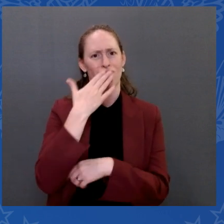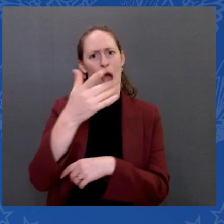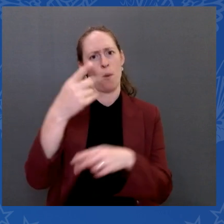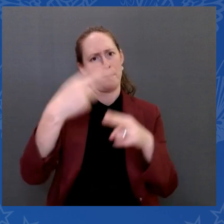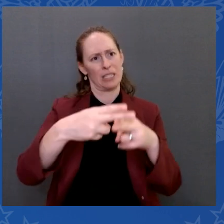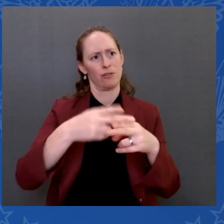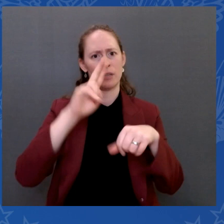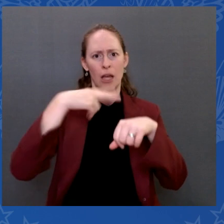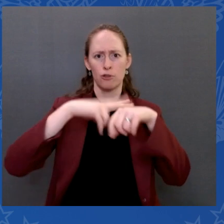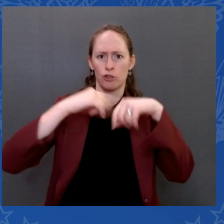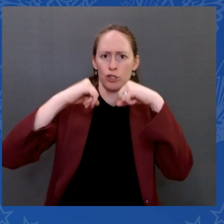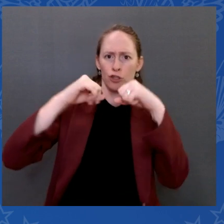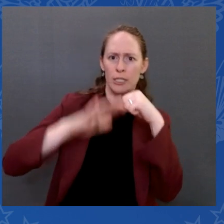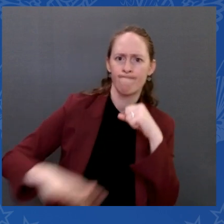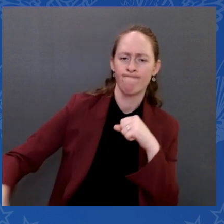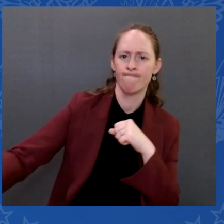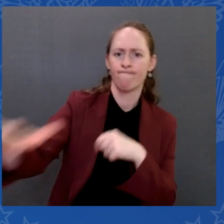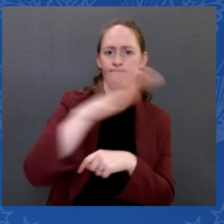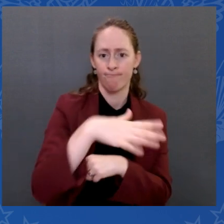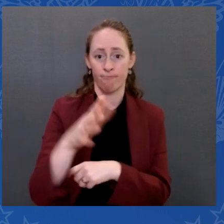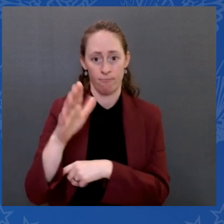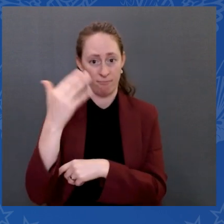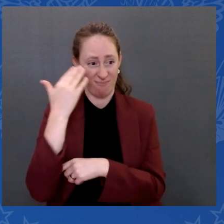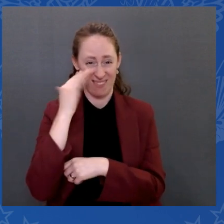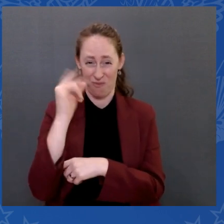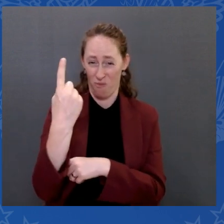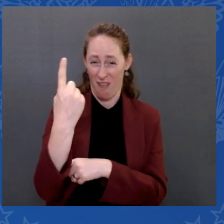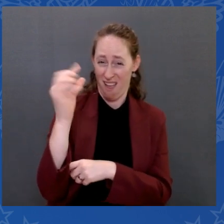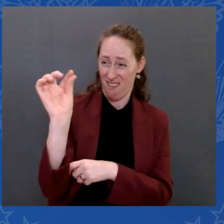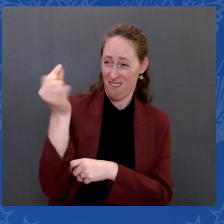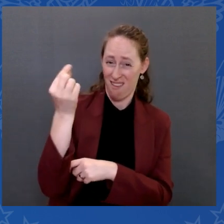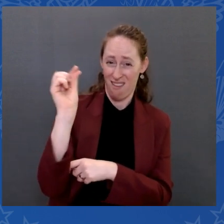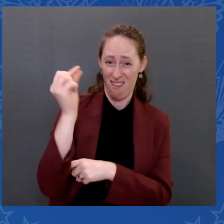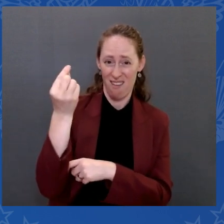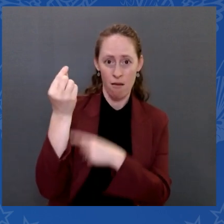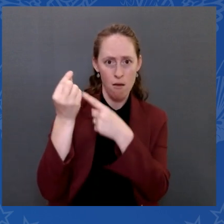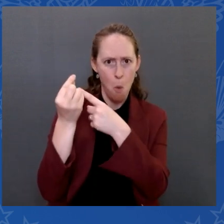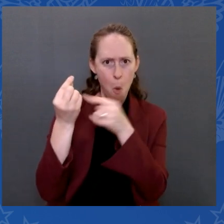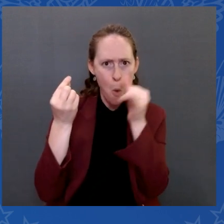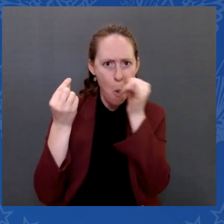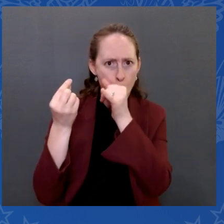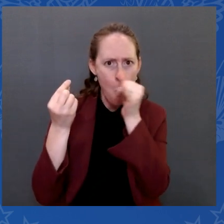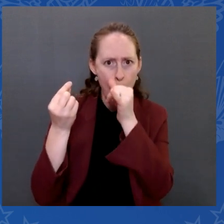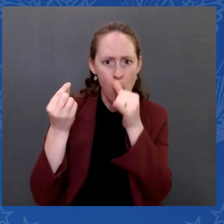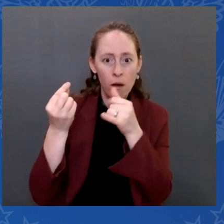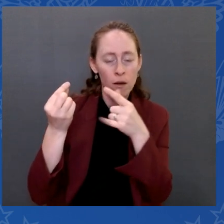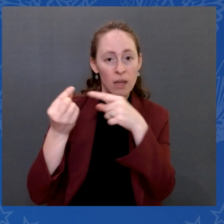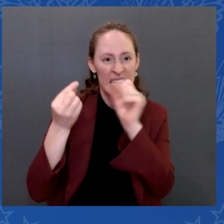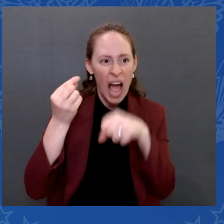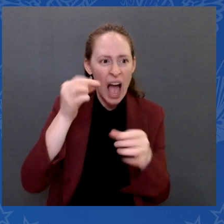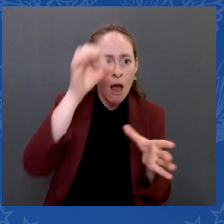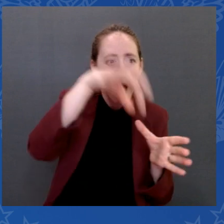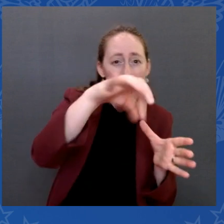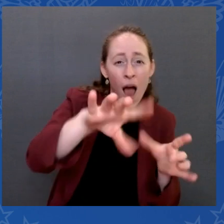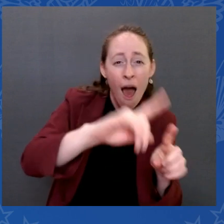or a helicopter, or anything we have, that we are assured that no one has been able to tamper with that;